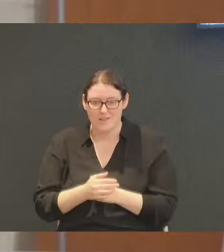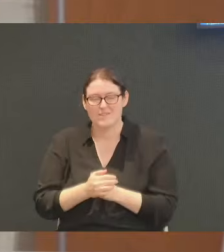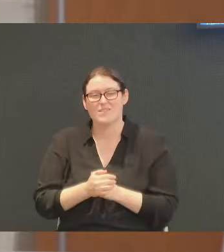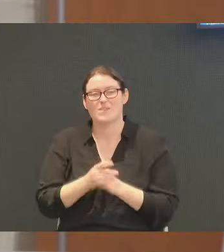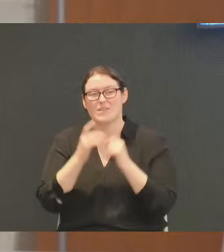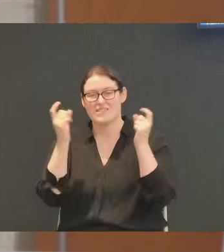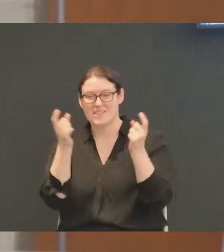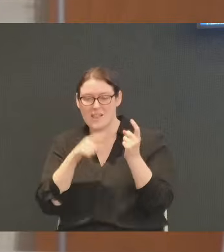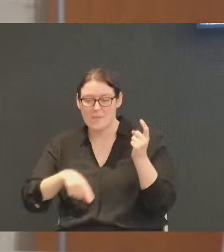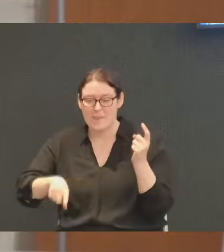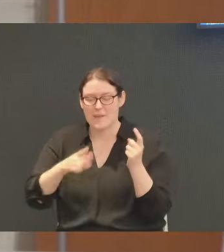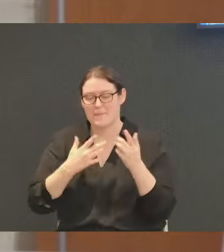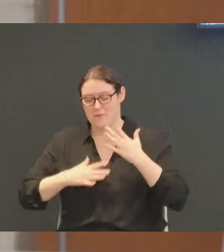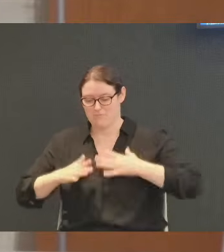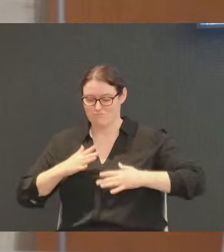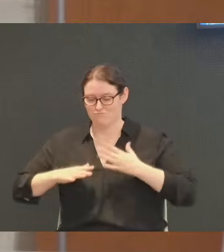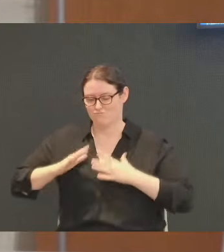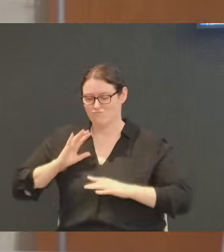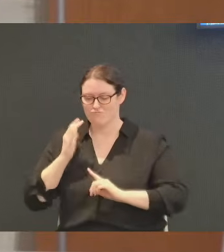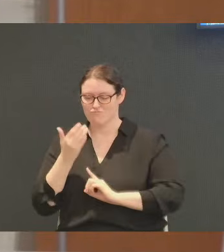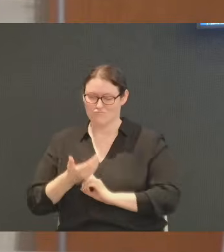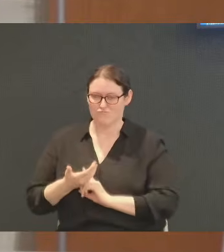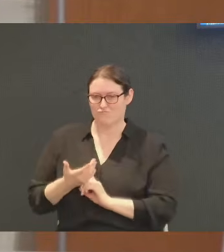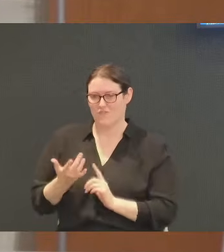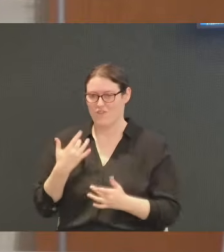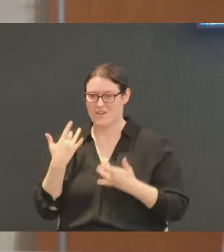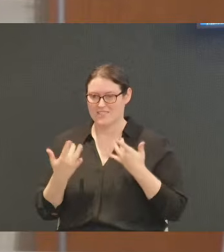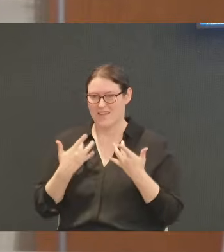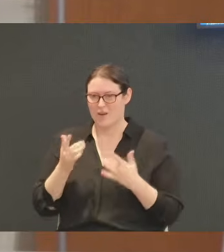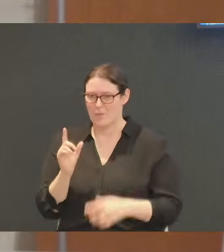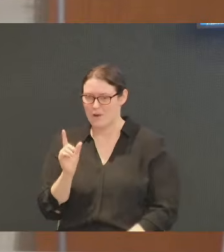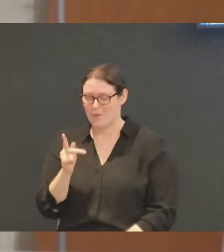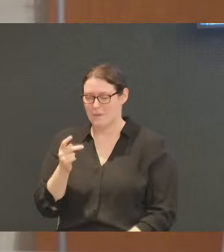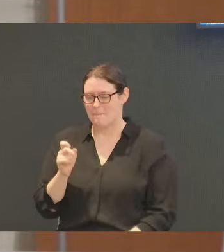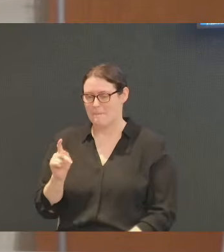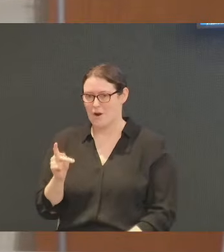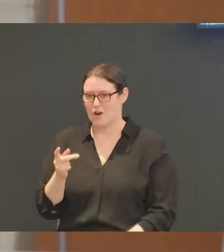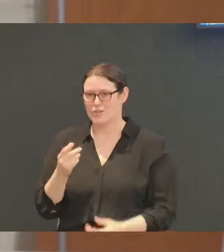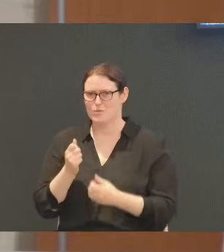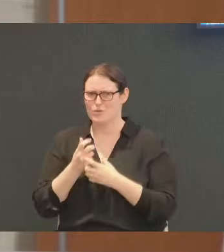They get dressed up. They're very excited. It was at a park this year. Lots of food, lot a lot of